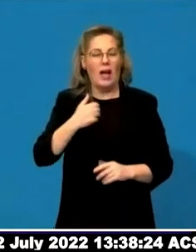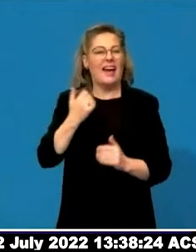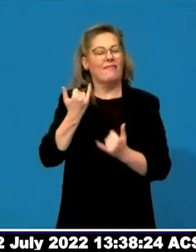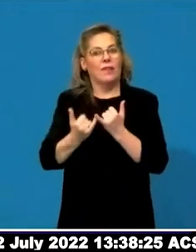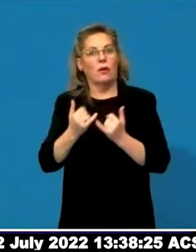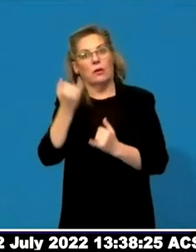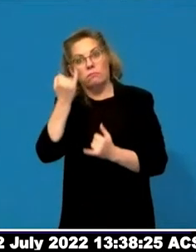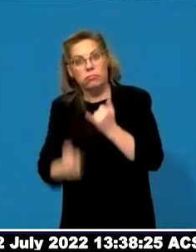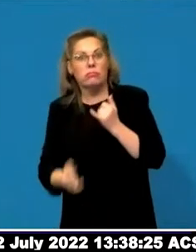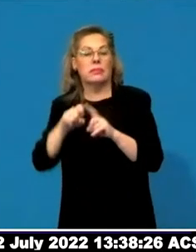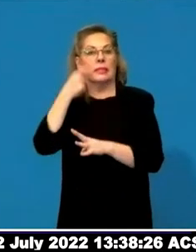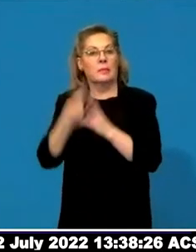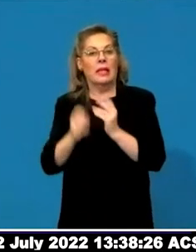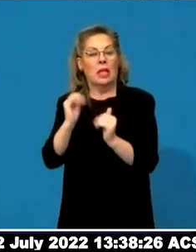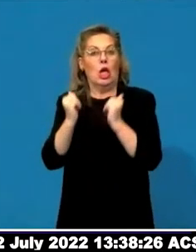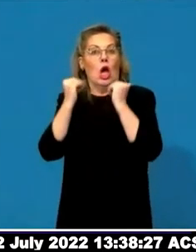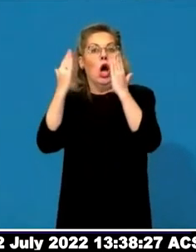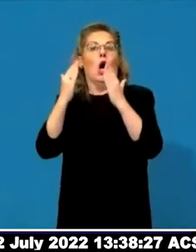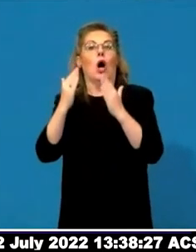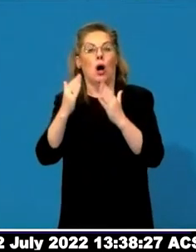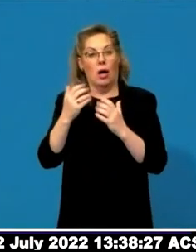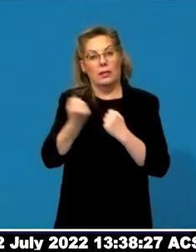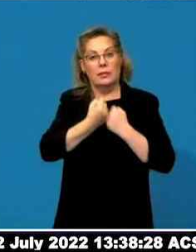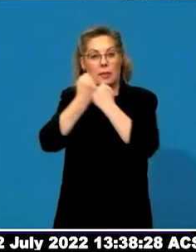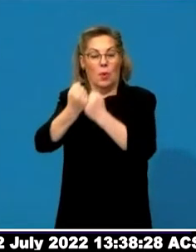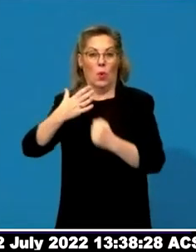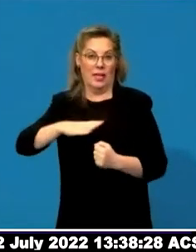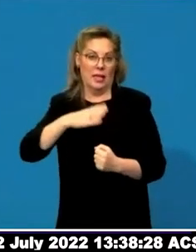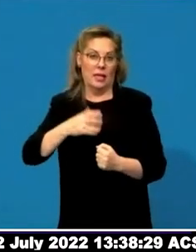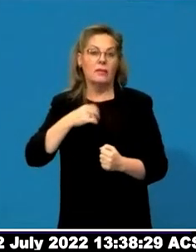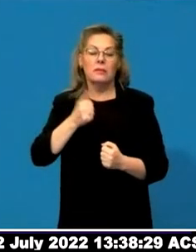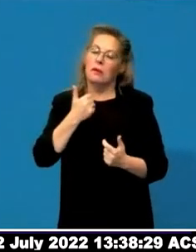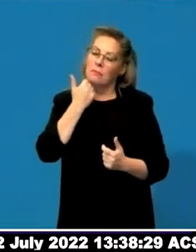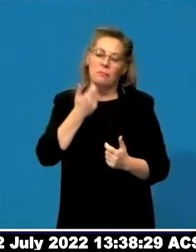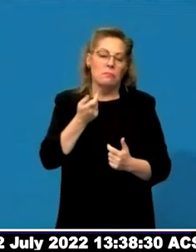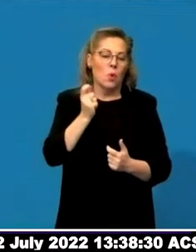in out-of-home care in an urban centre and they - I mean, in some -